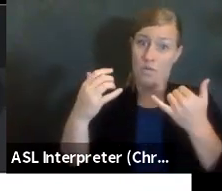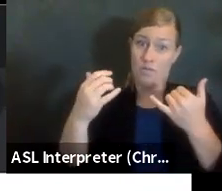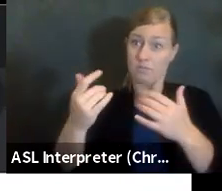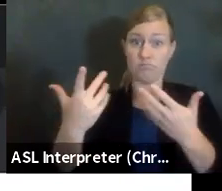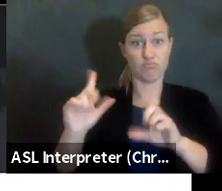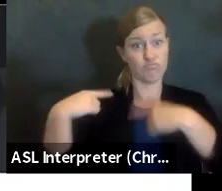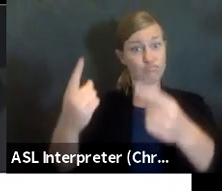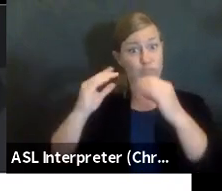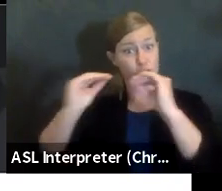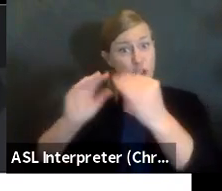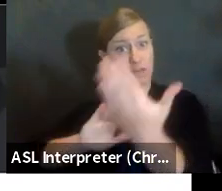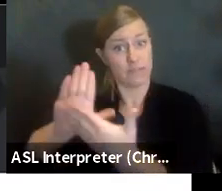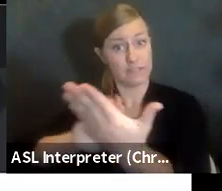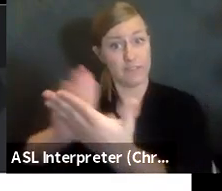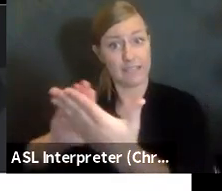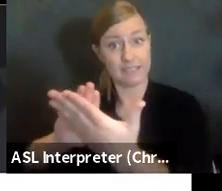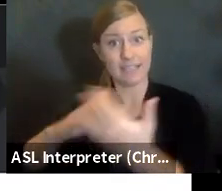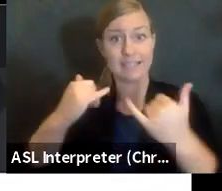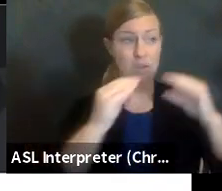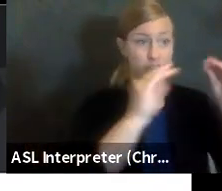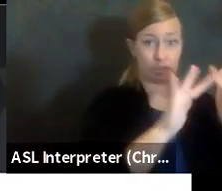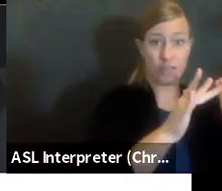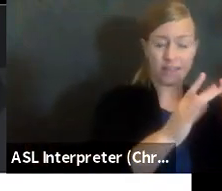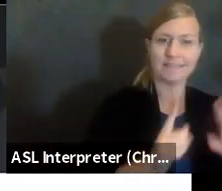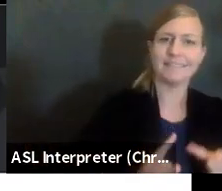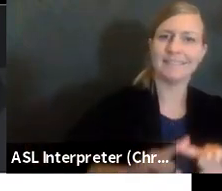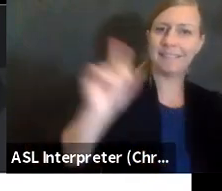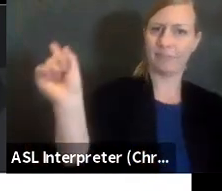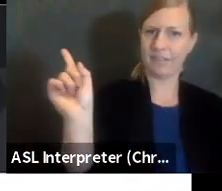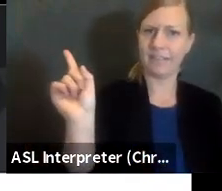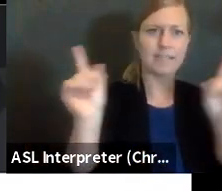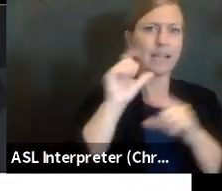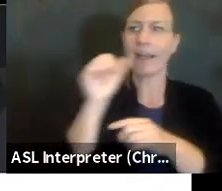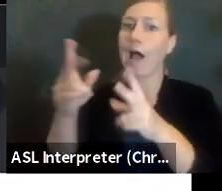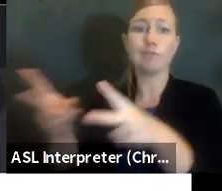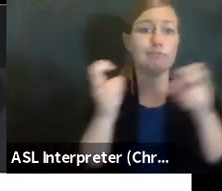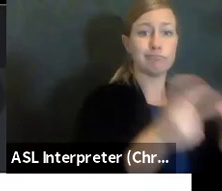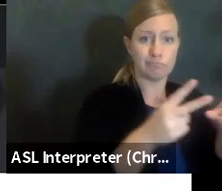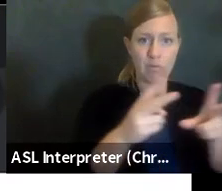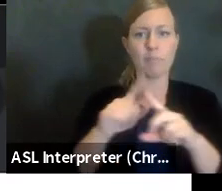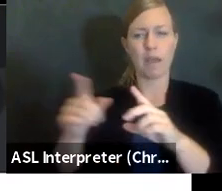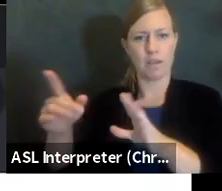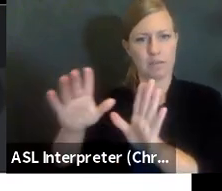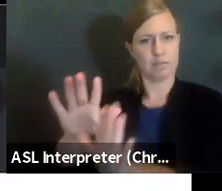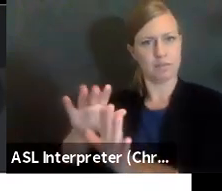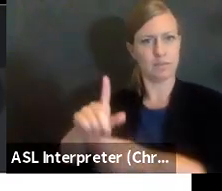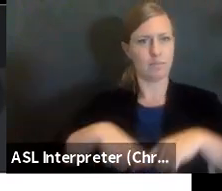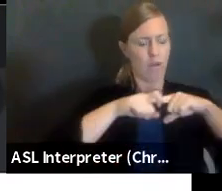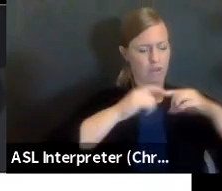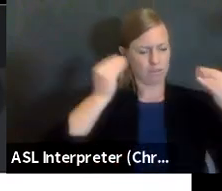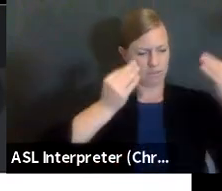ESD 101 - Jeff Crawford: Because we don't have all of the same things. We have different things, but we're still teachers and we have learners and we want to do what's best for our learners and what's best for our community.